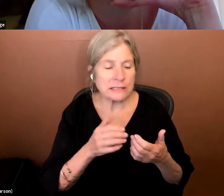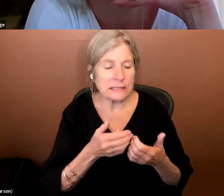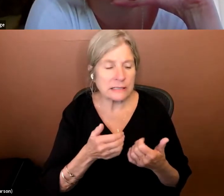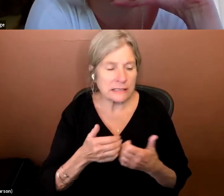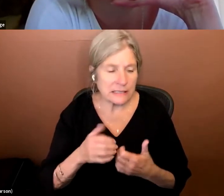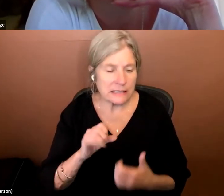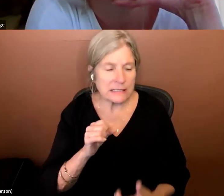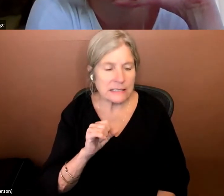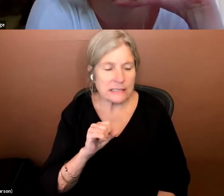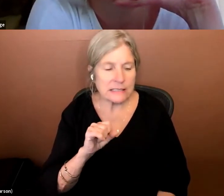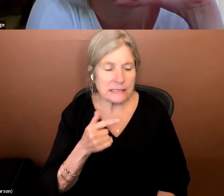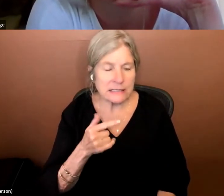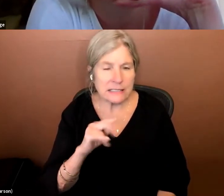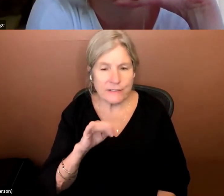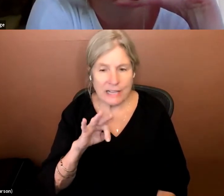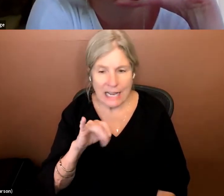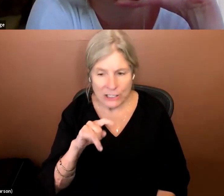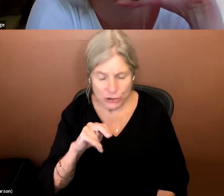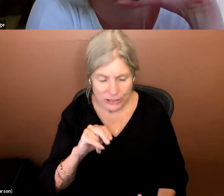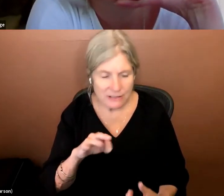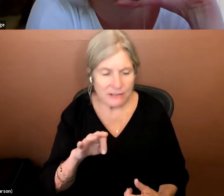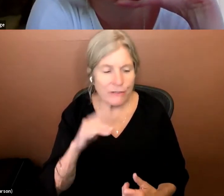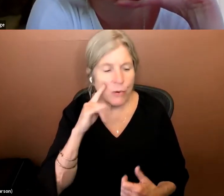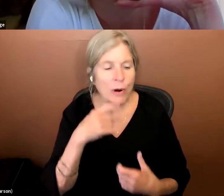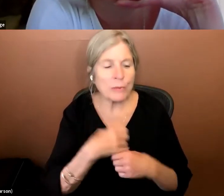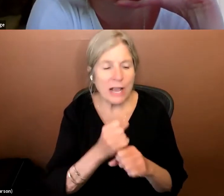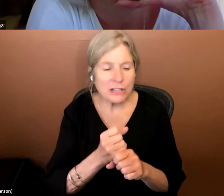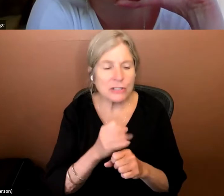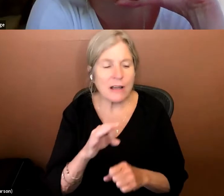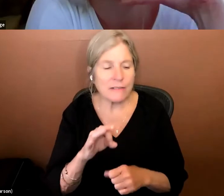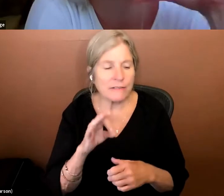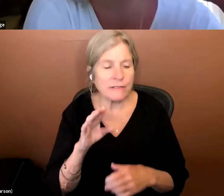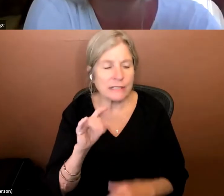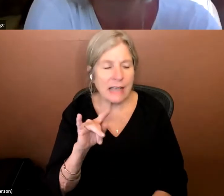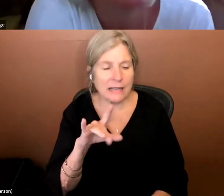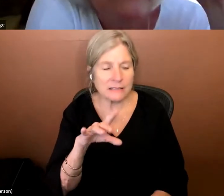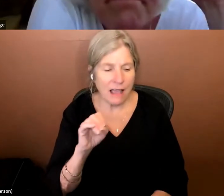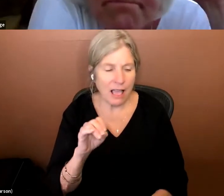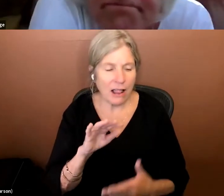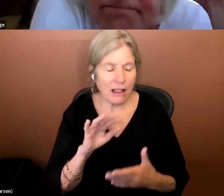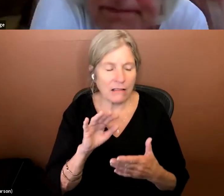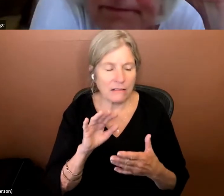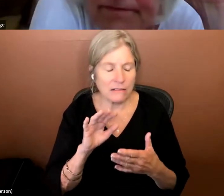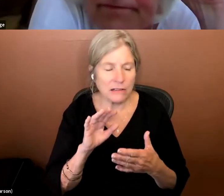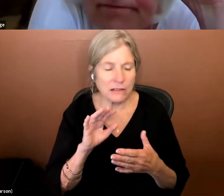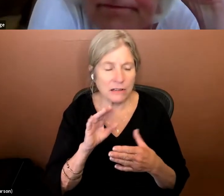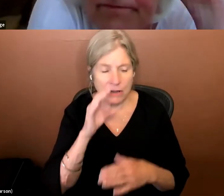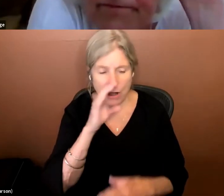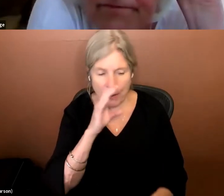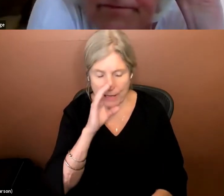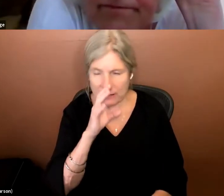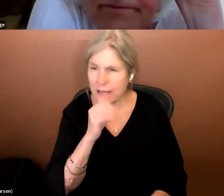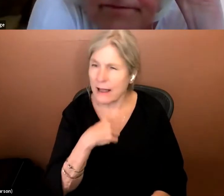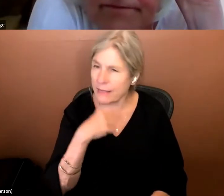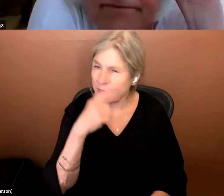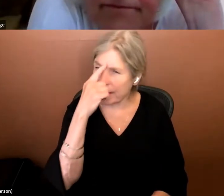production of tactile comic. And I think it will be